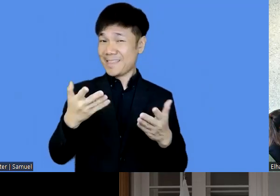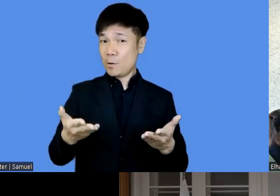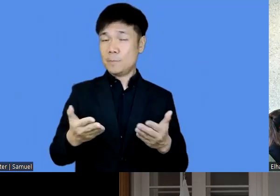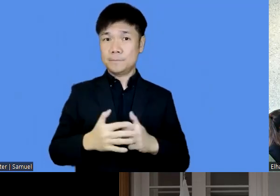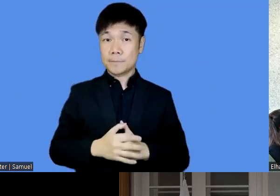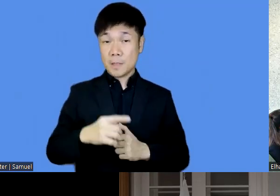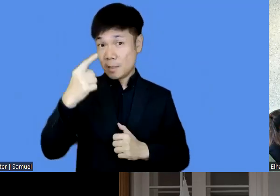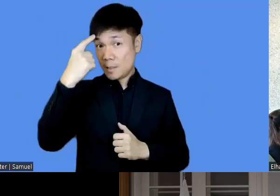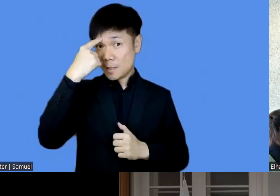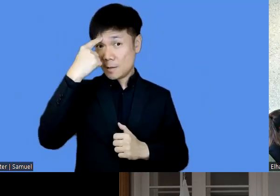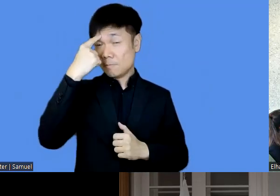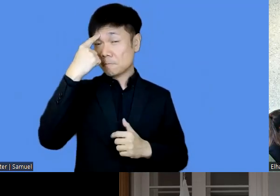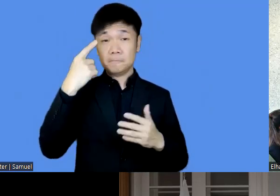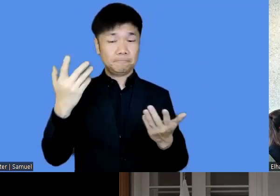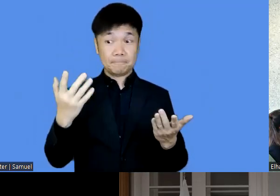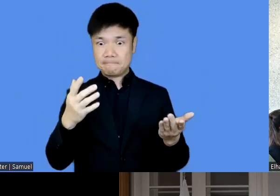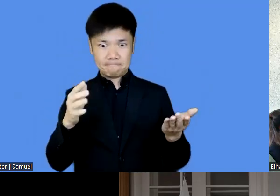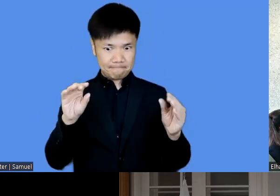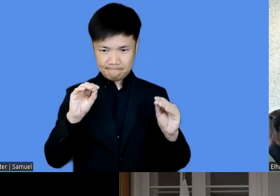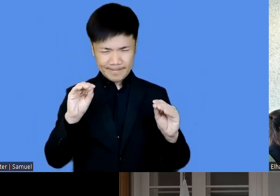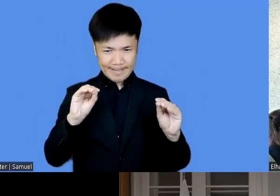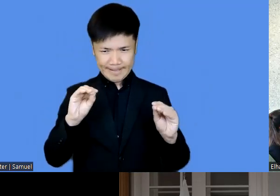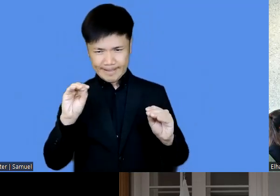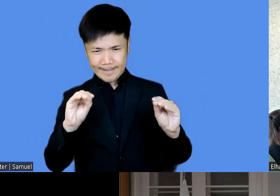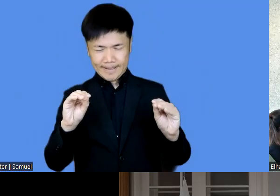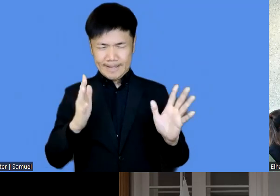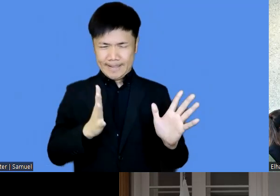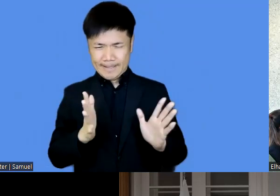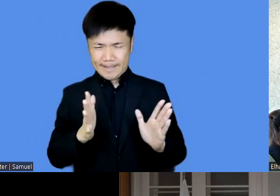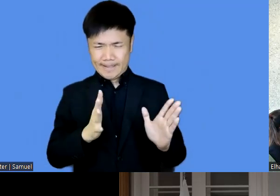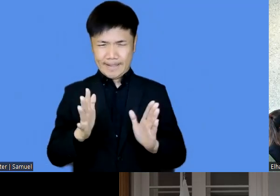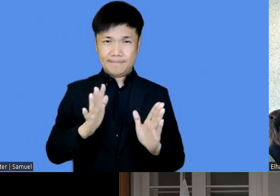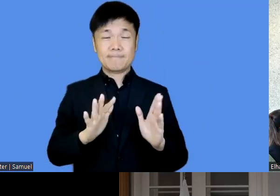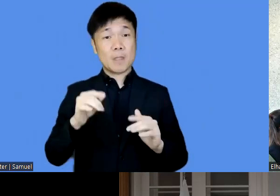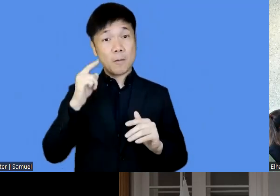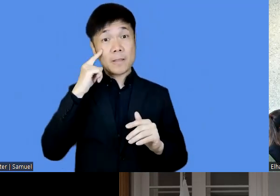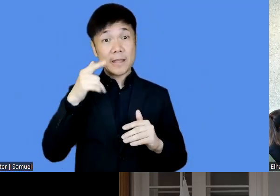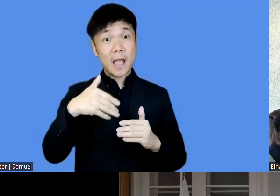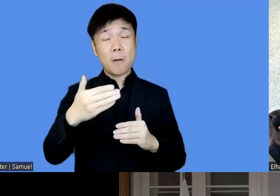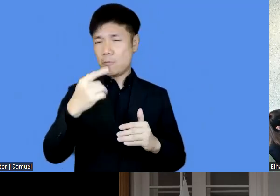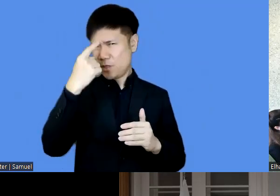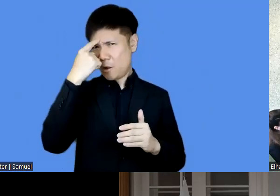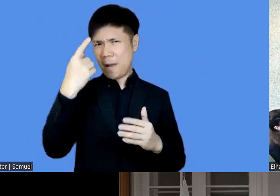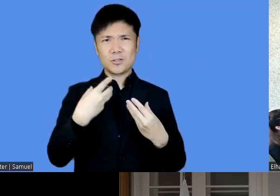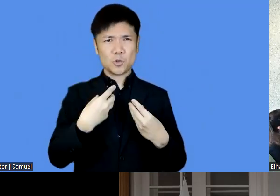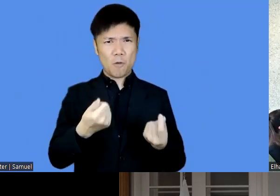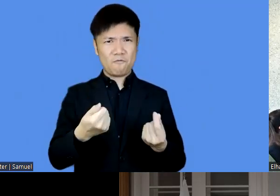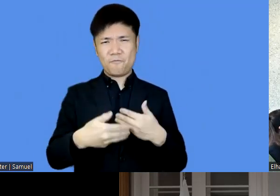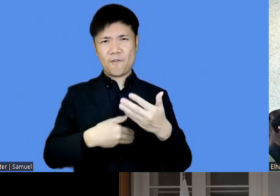unclear but I'd love to chat with you a bit about it, to have a better solution, more